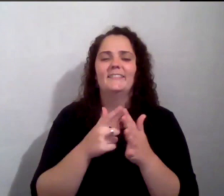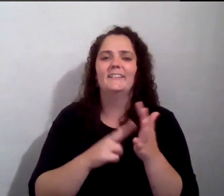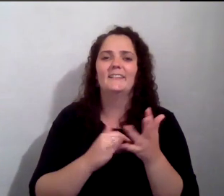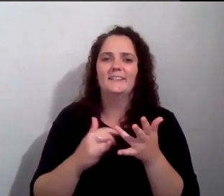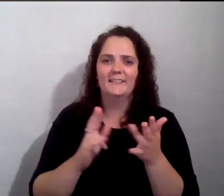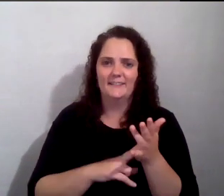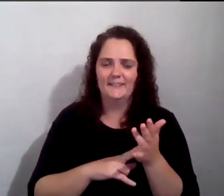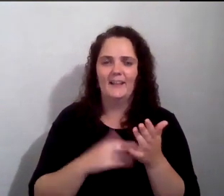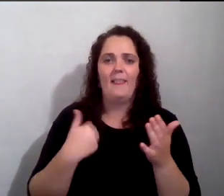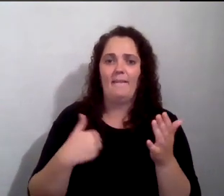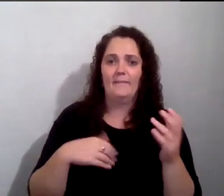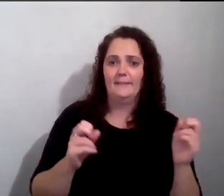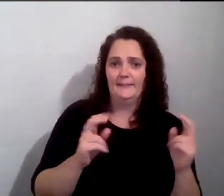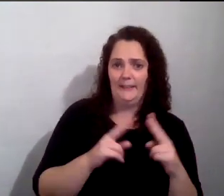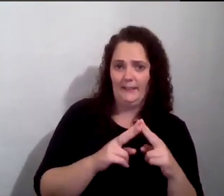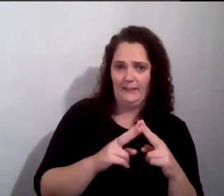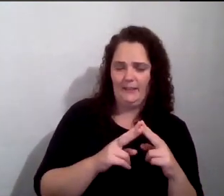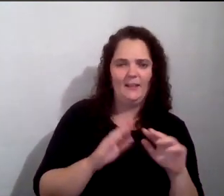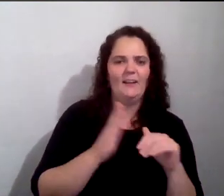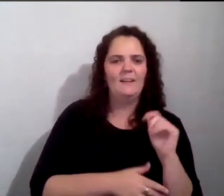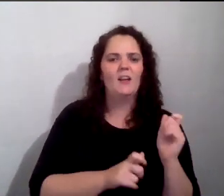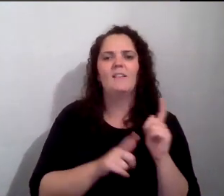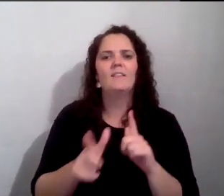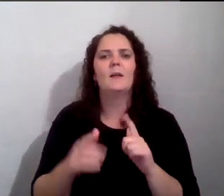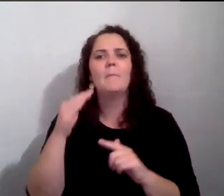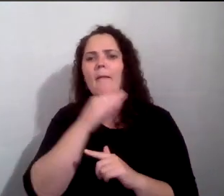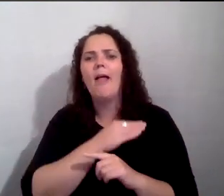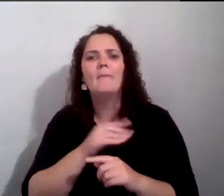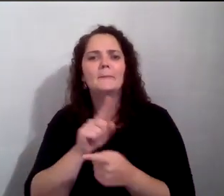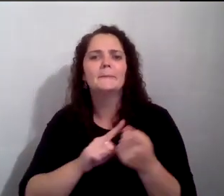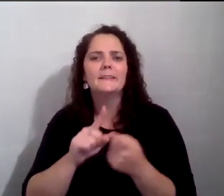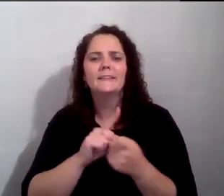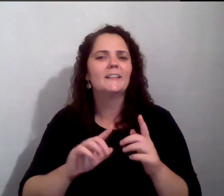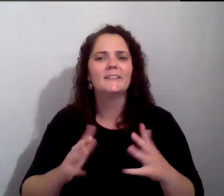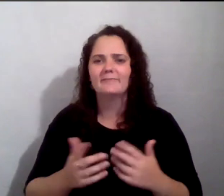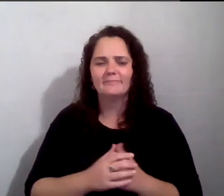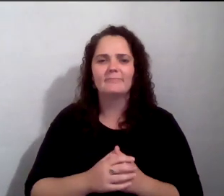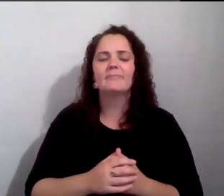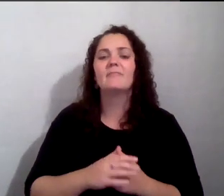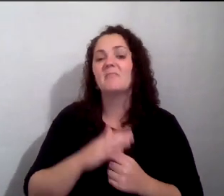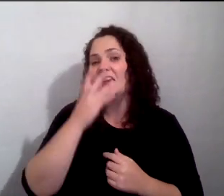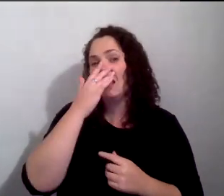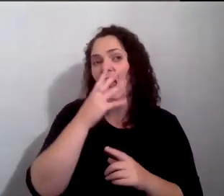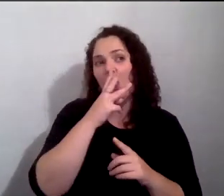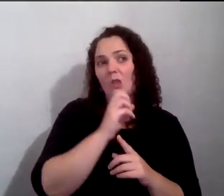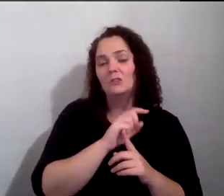They made a manifesto which they signed and we see that this work is informed by